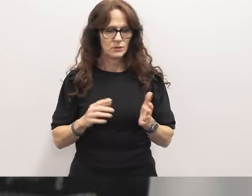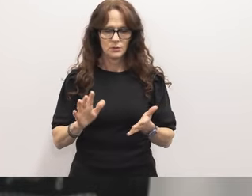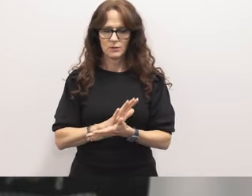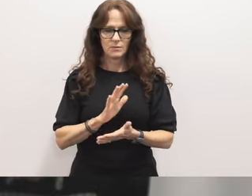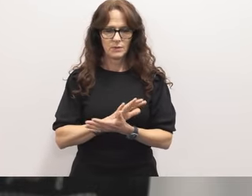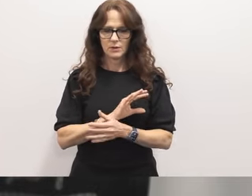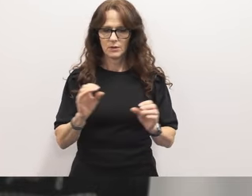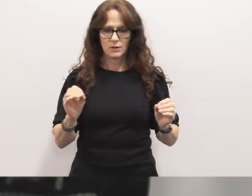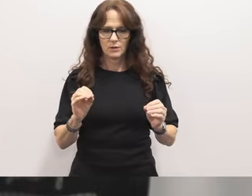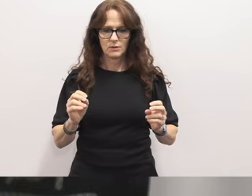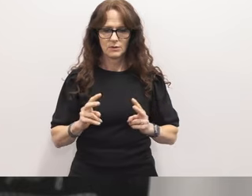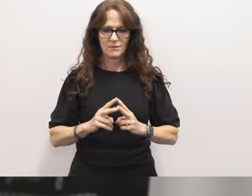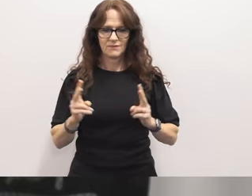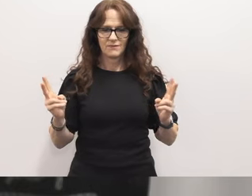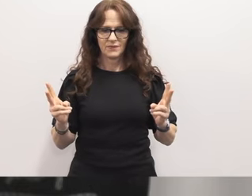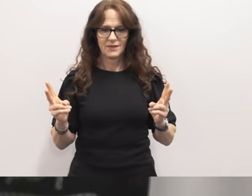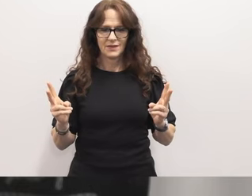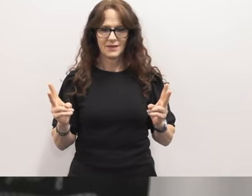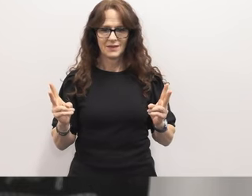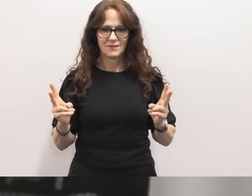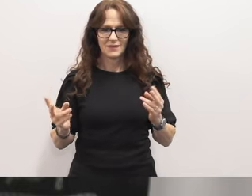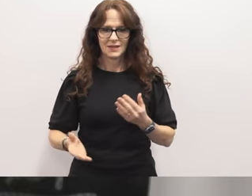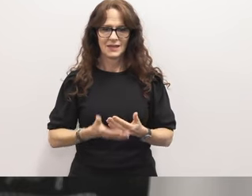it's just very easy to remember.